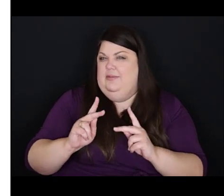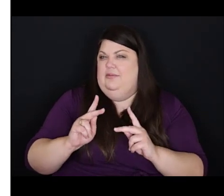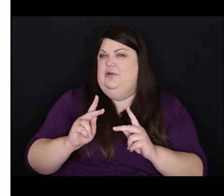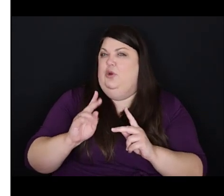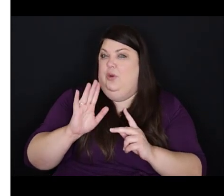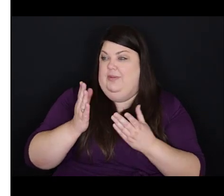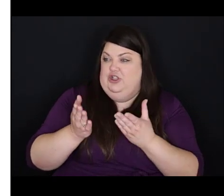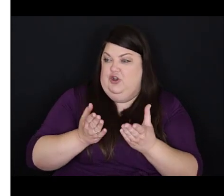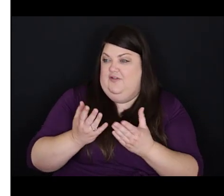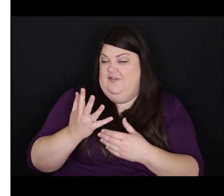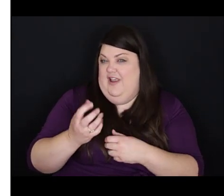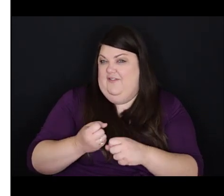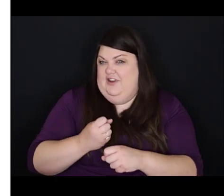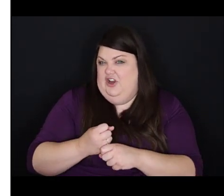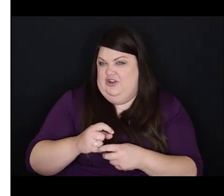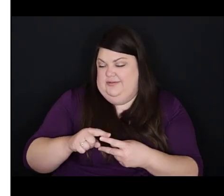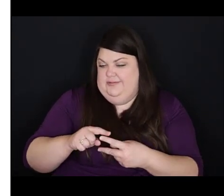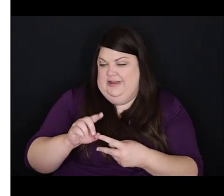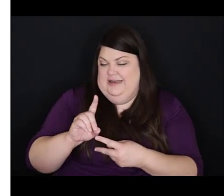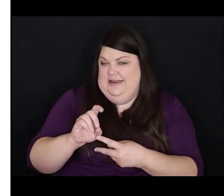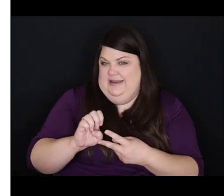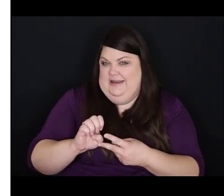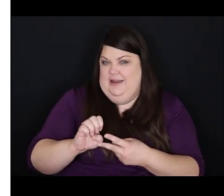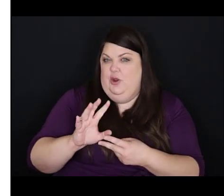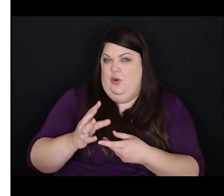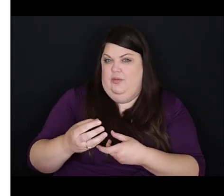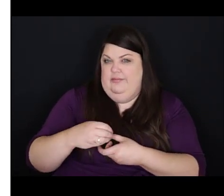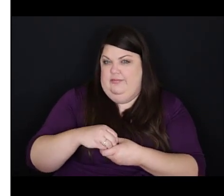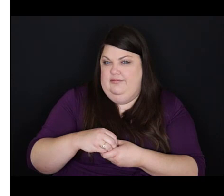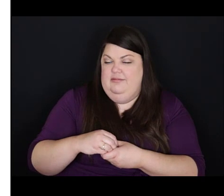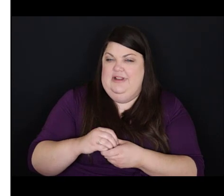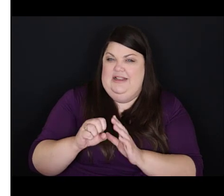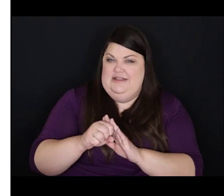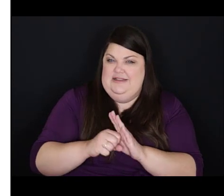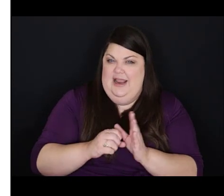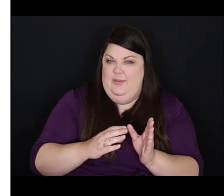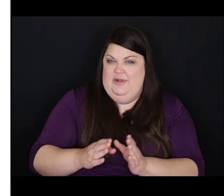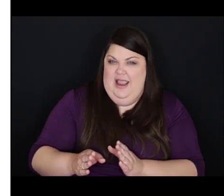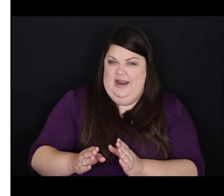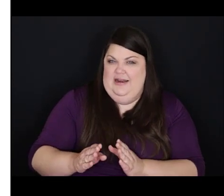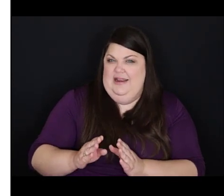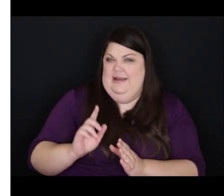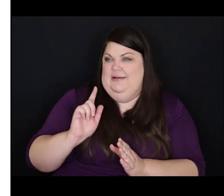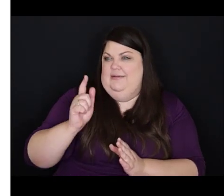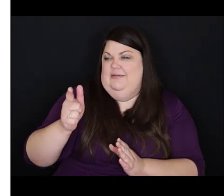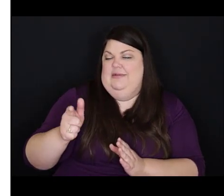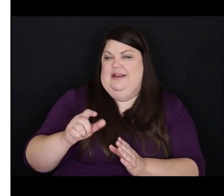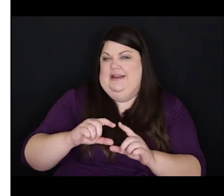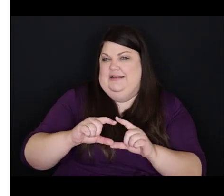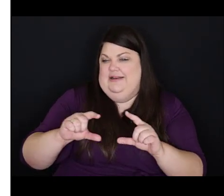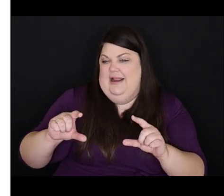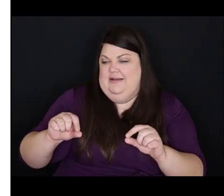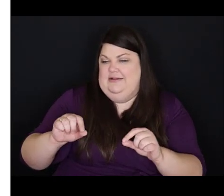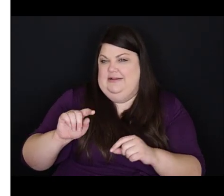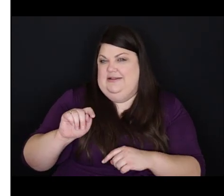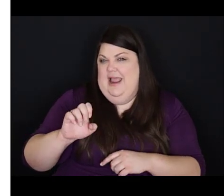Both are required to be included in the State Plan submission in individual text boxes for each. And